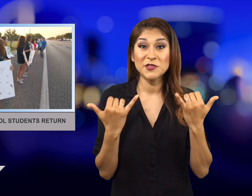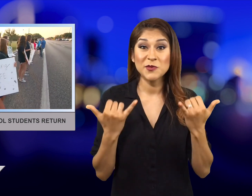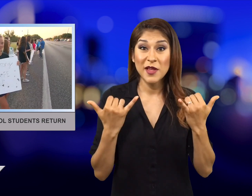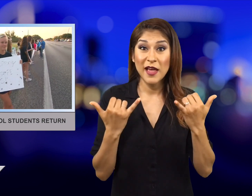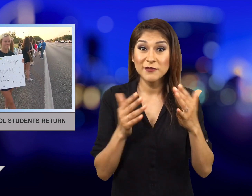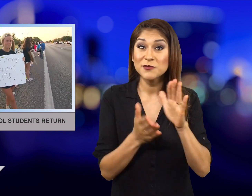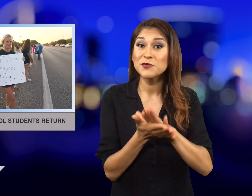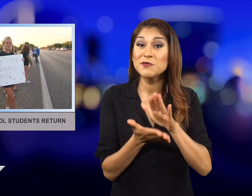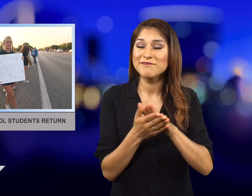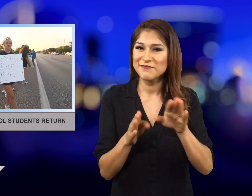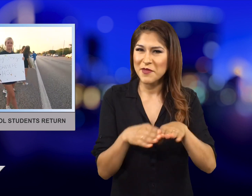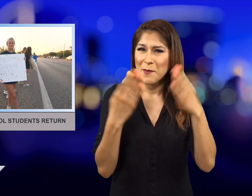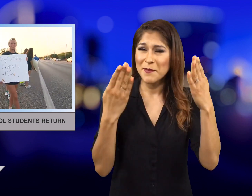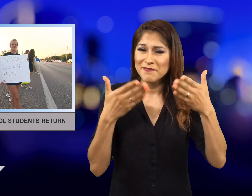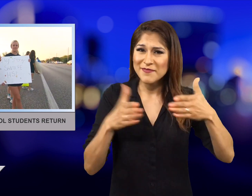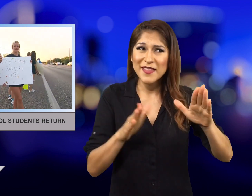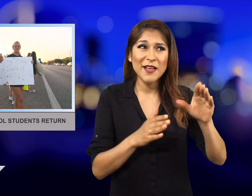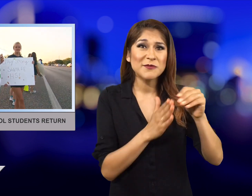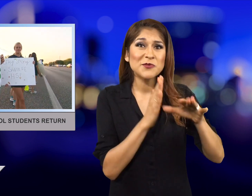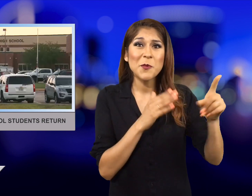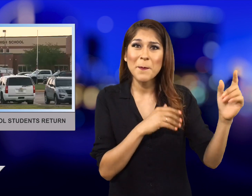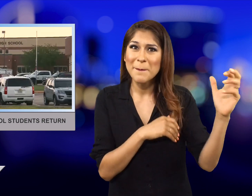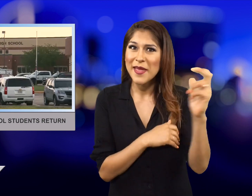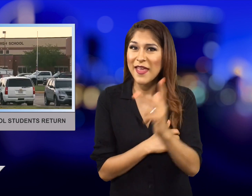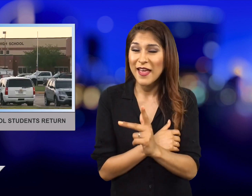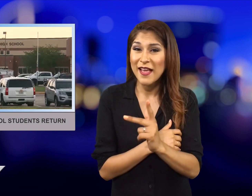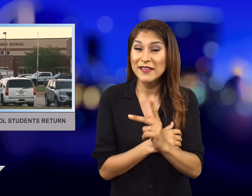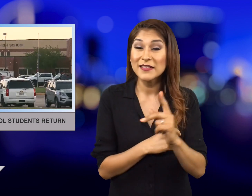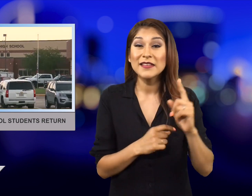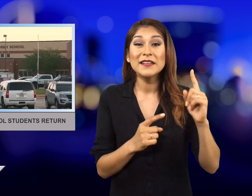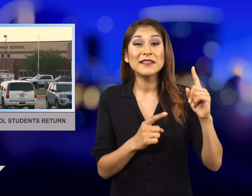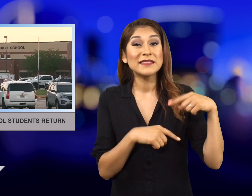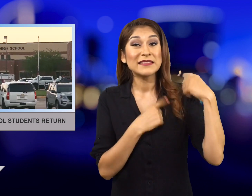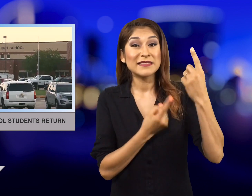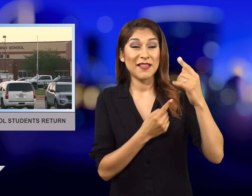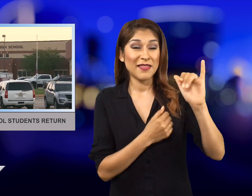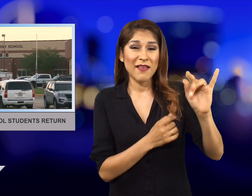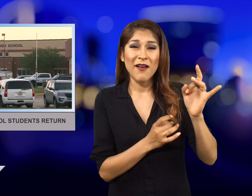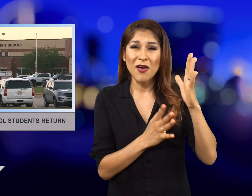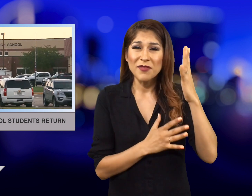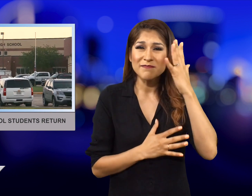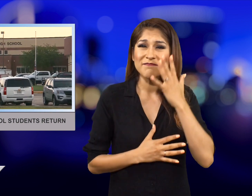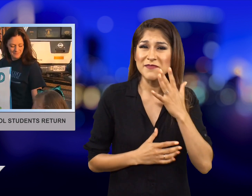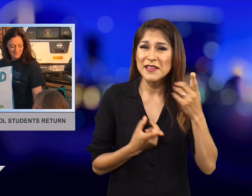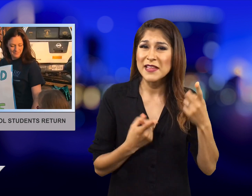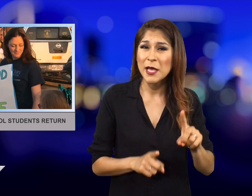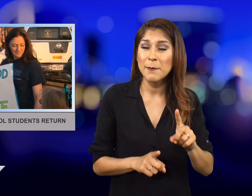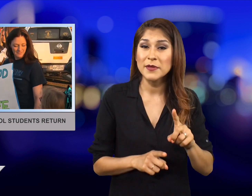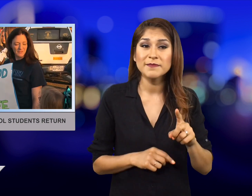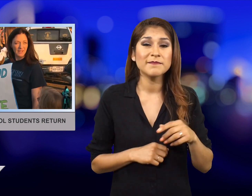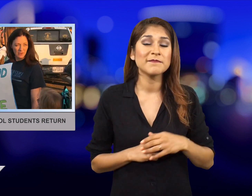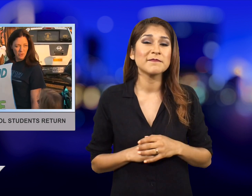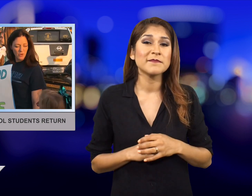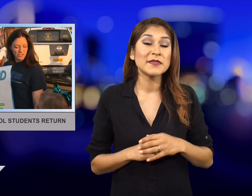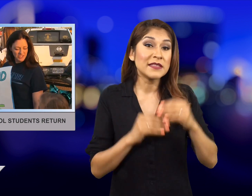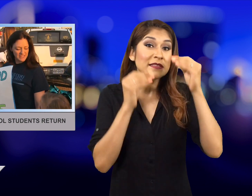Today the school reopened to students for the first time since the shooting.